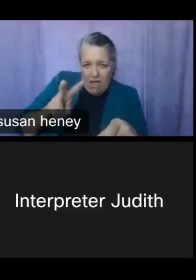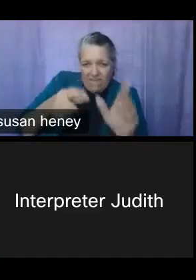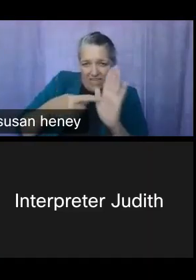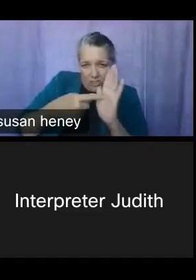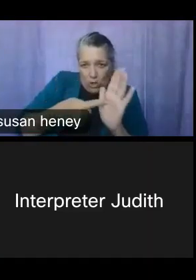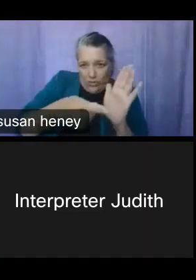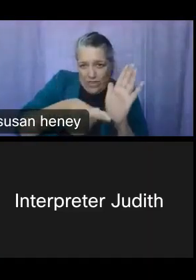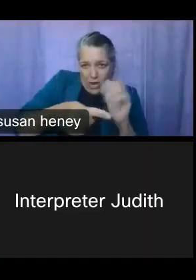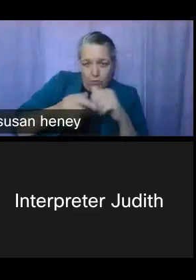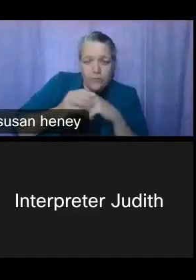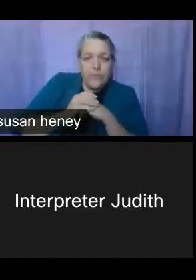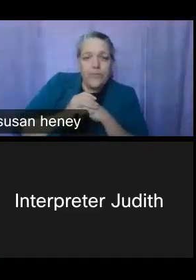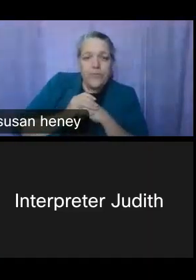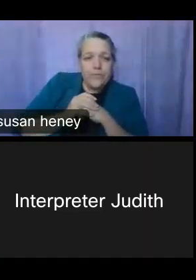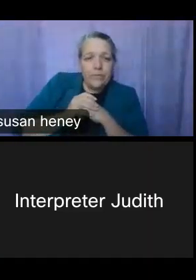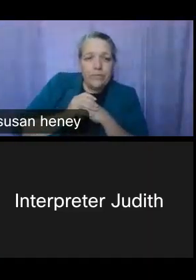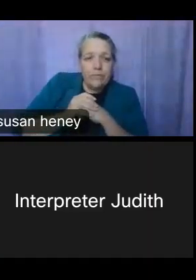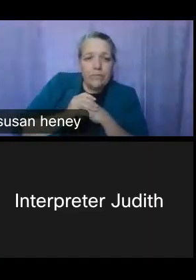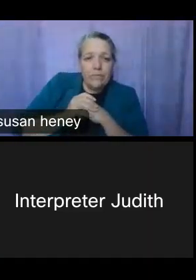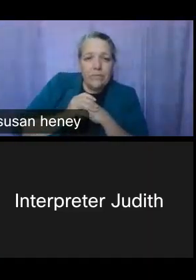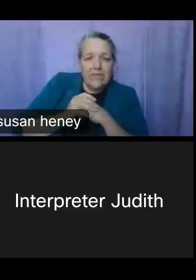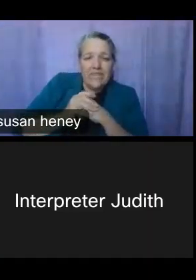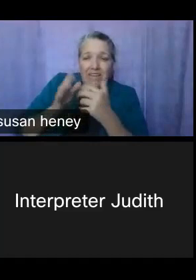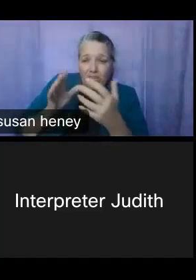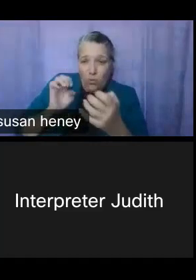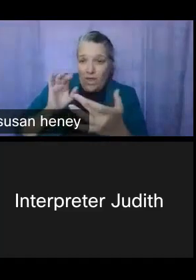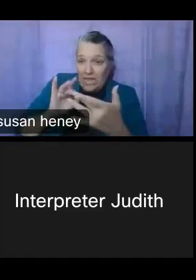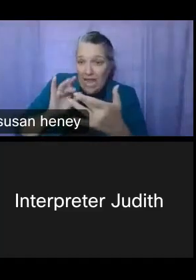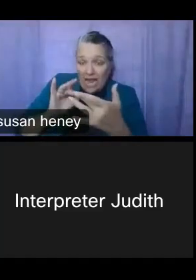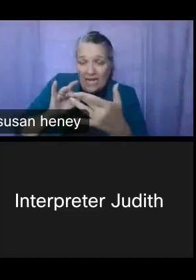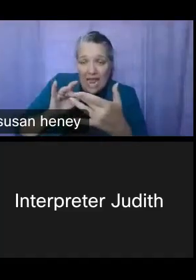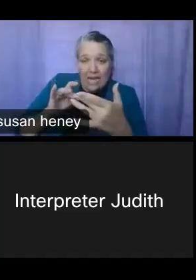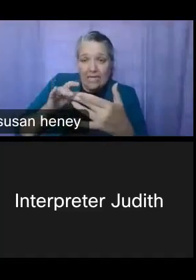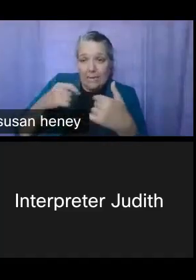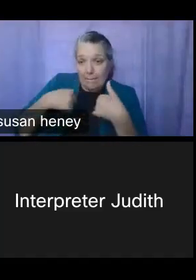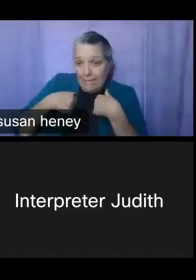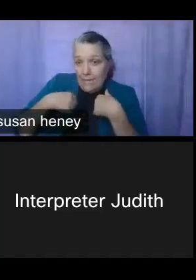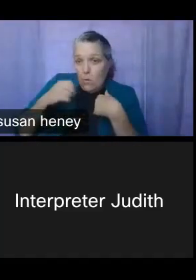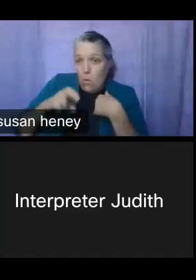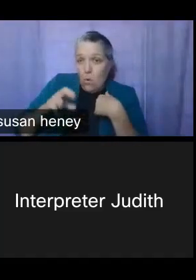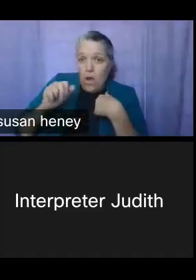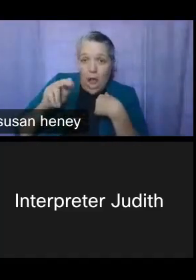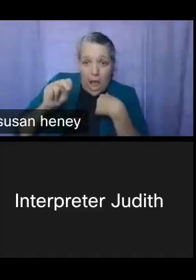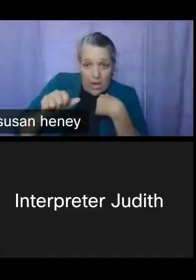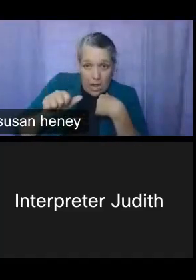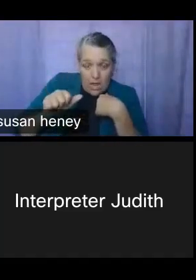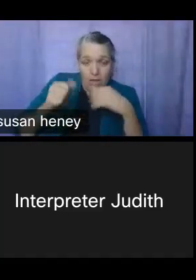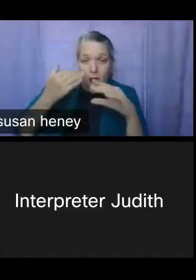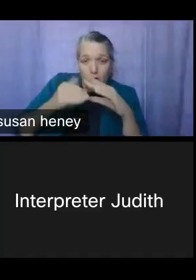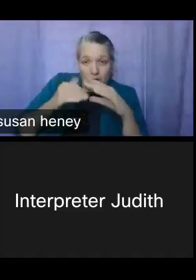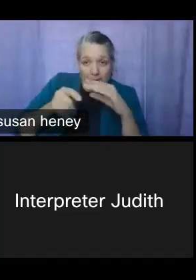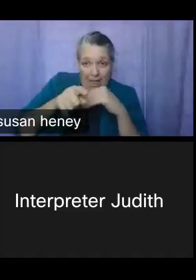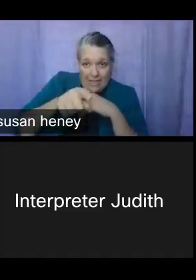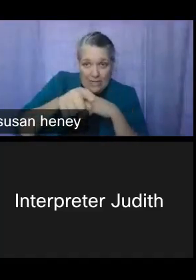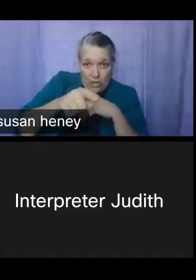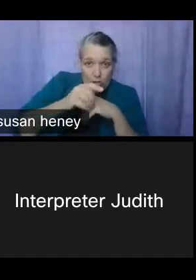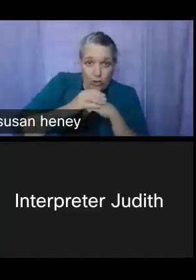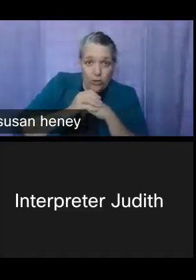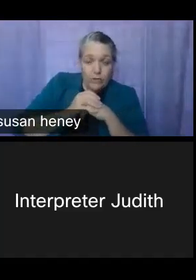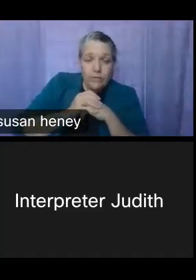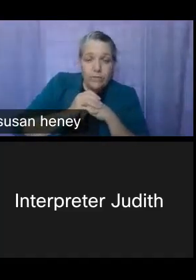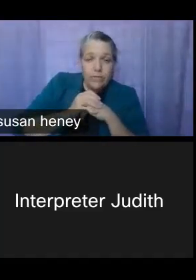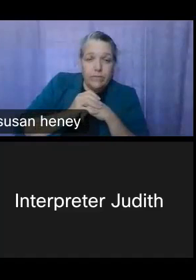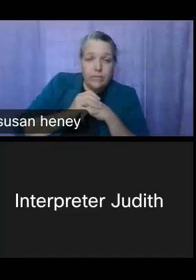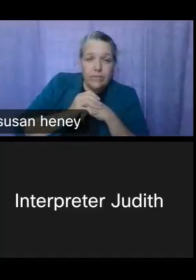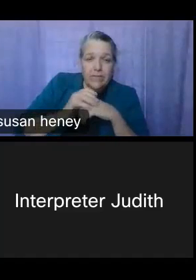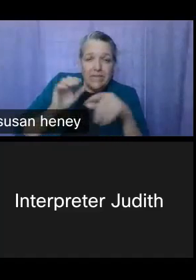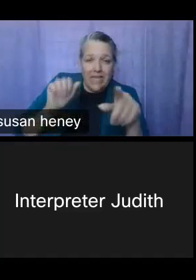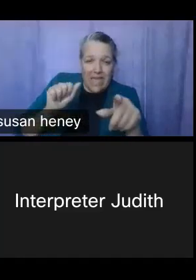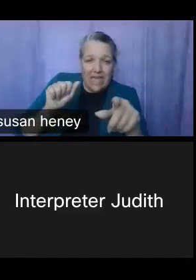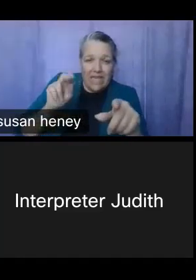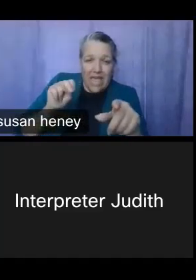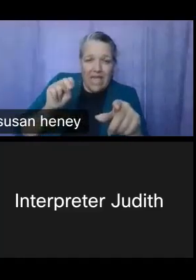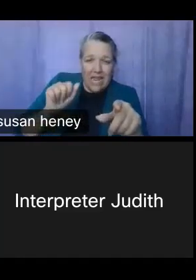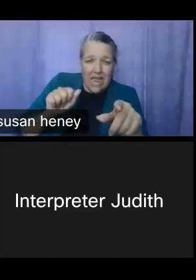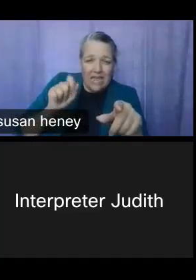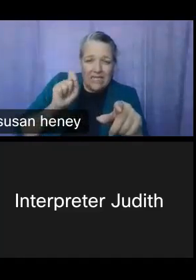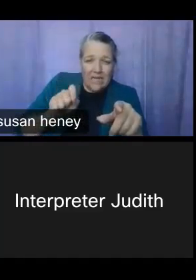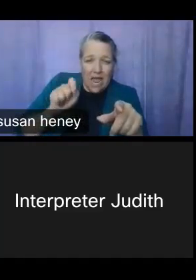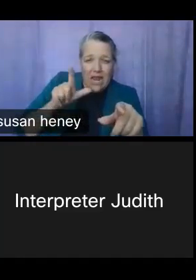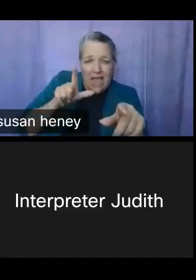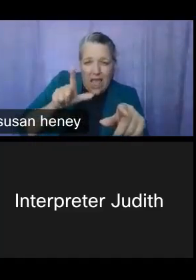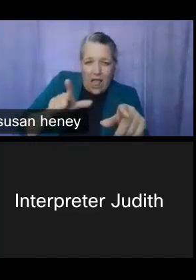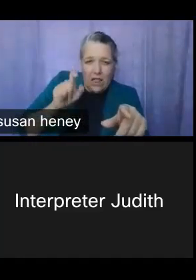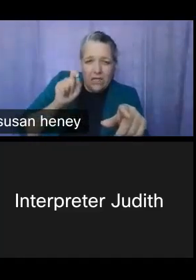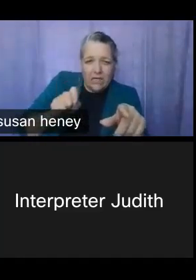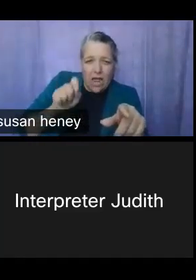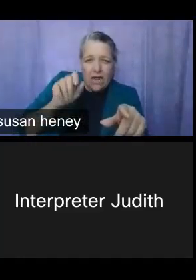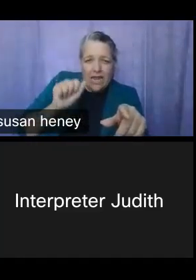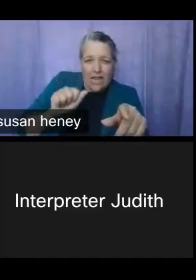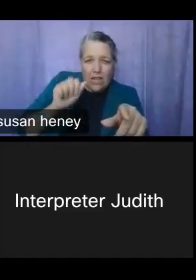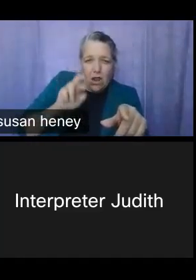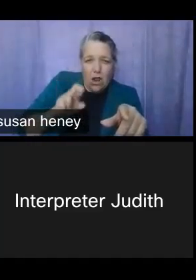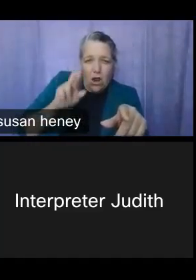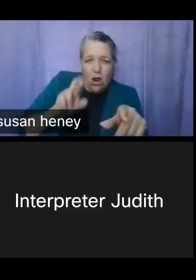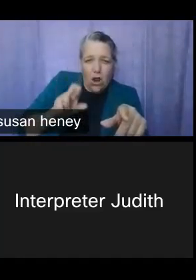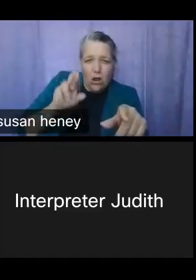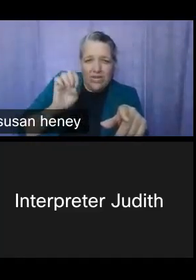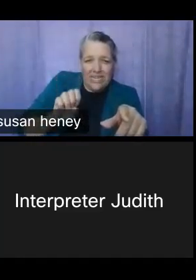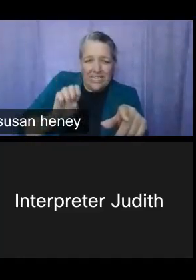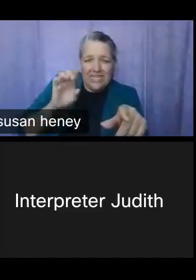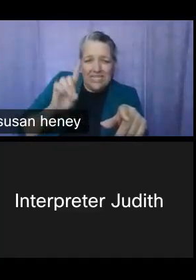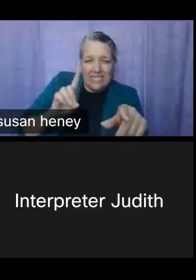like to reach out to Ana or myself, here are our emails as well. Ana's is ana.l. A-R-R-E-D